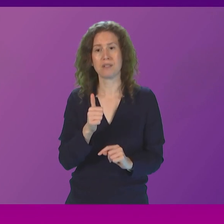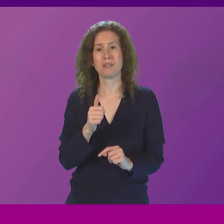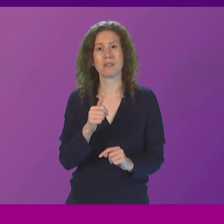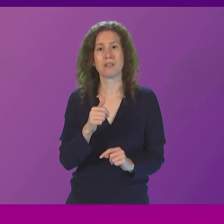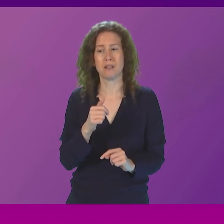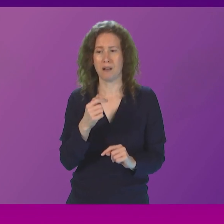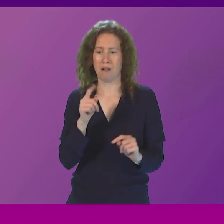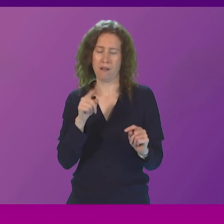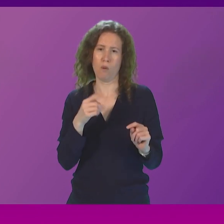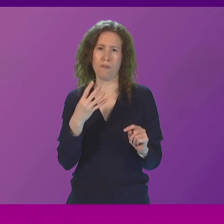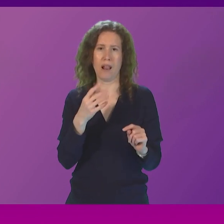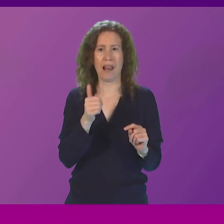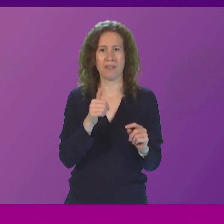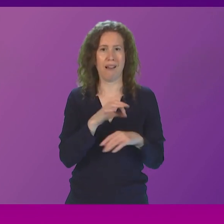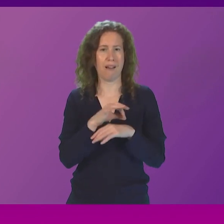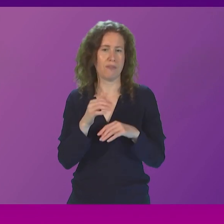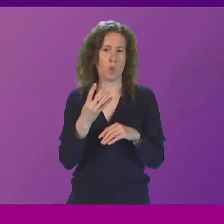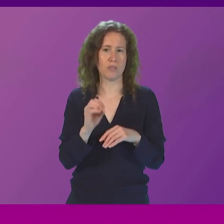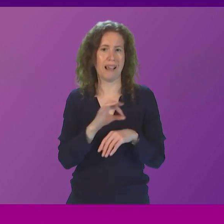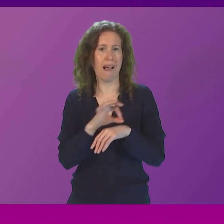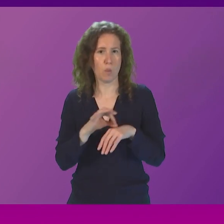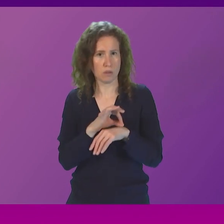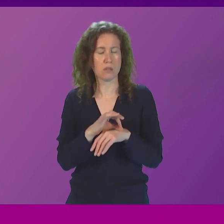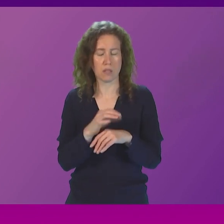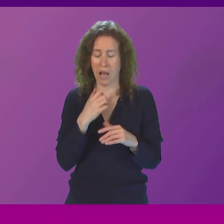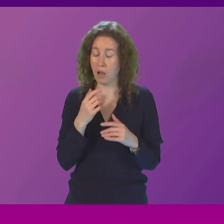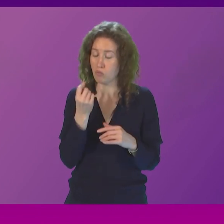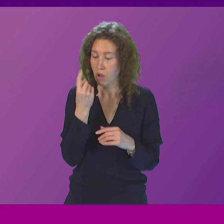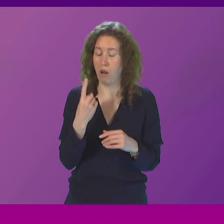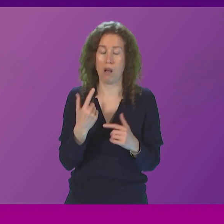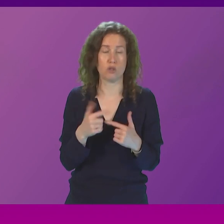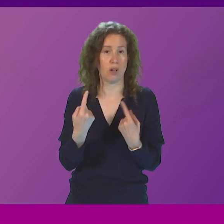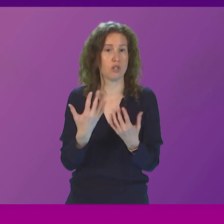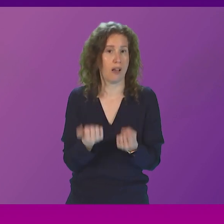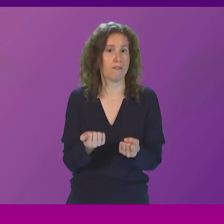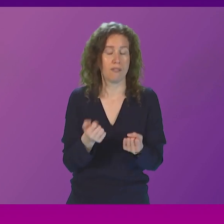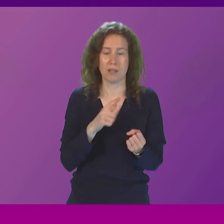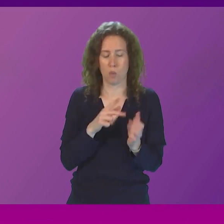I recognise the challenges that the sector faces, which is why Natalie Don, who is the